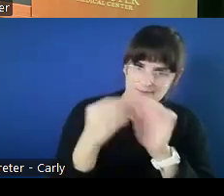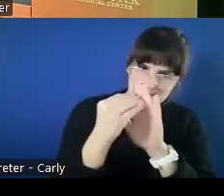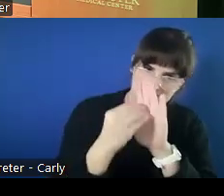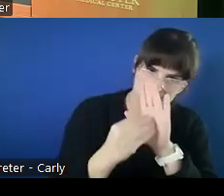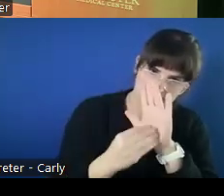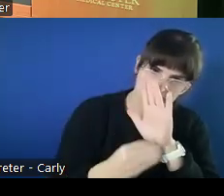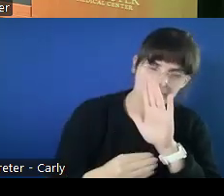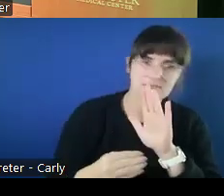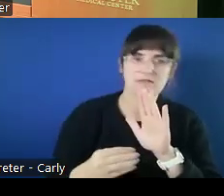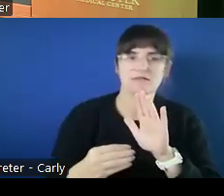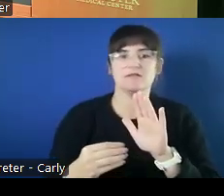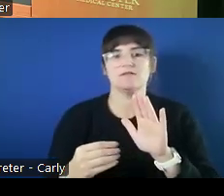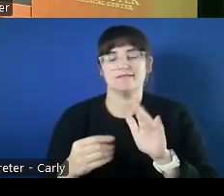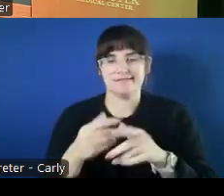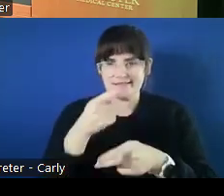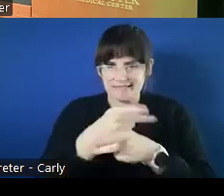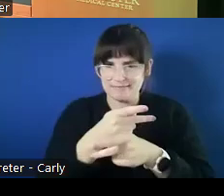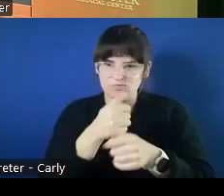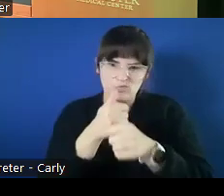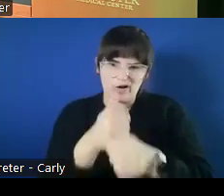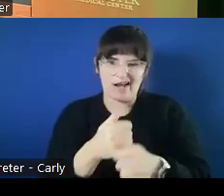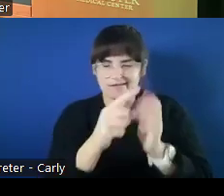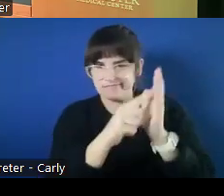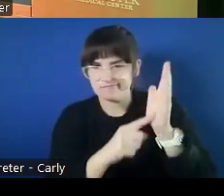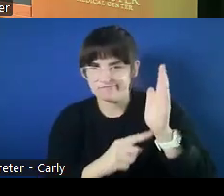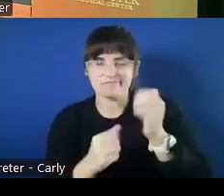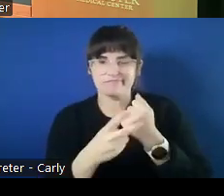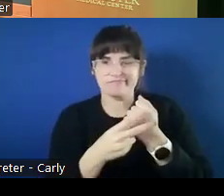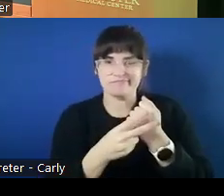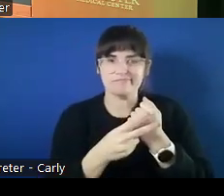they have places to keep track of their activities uh and then every week we are kind of meeting with